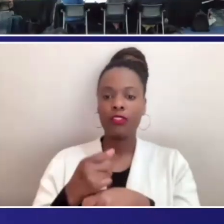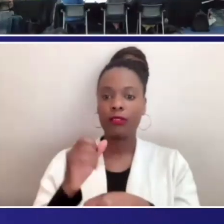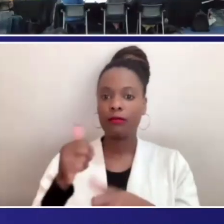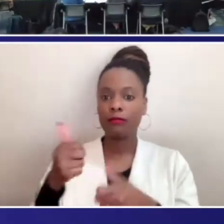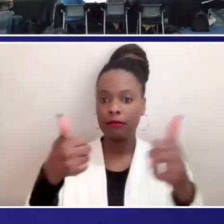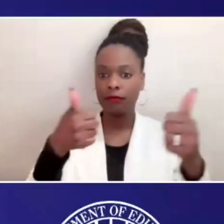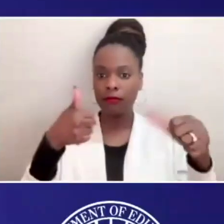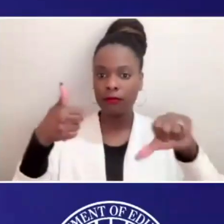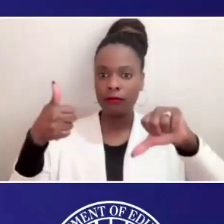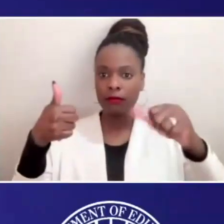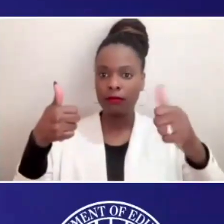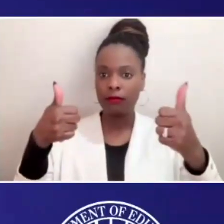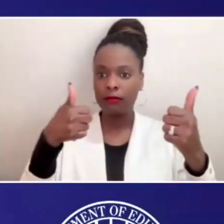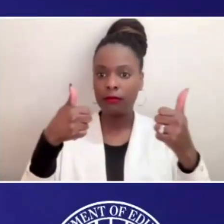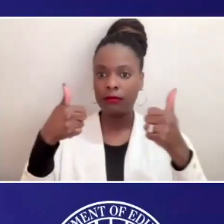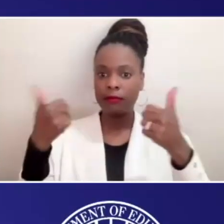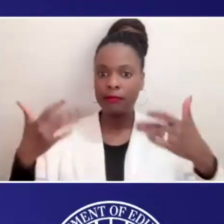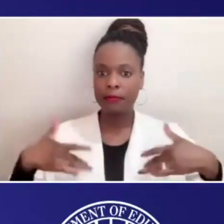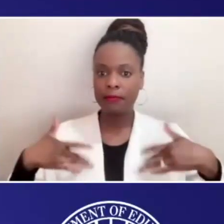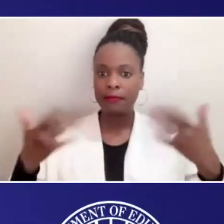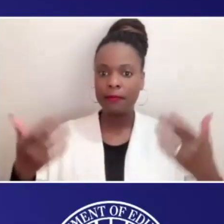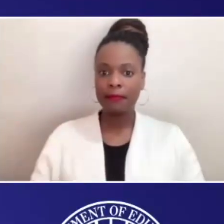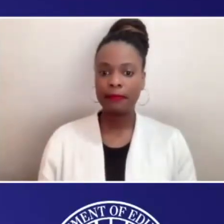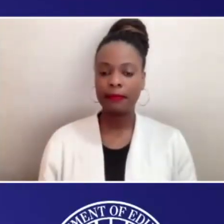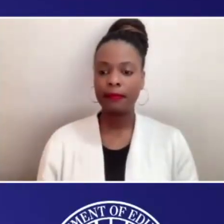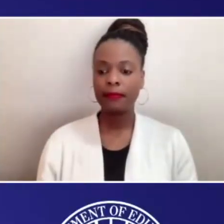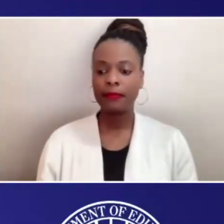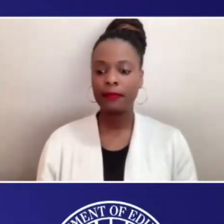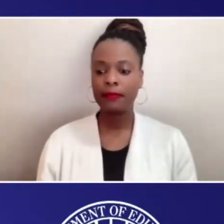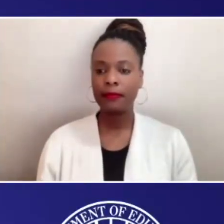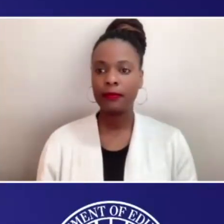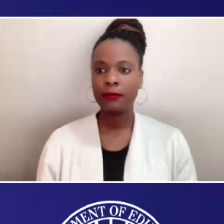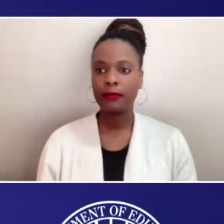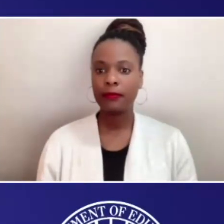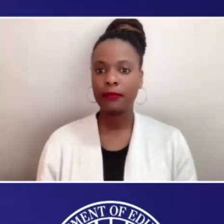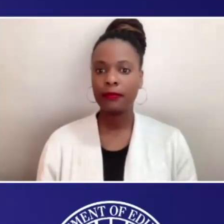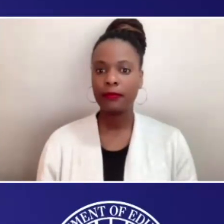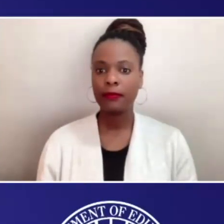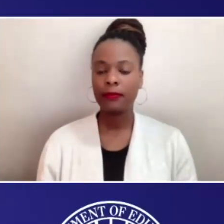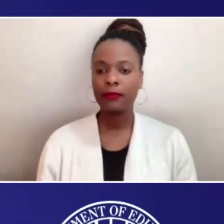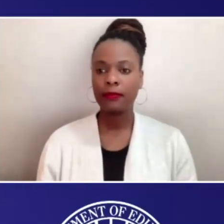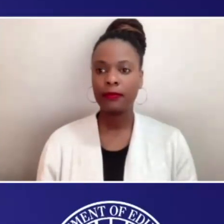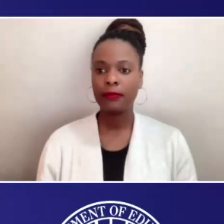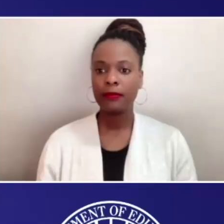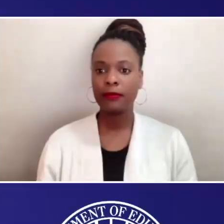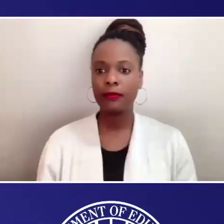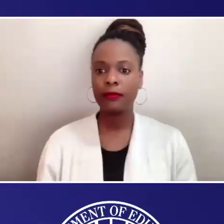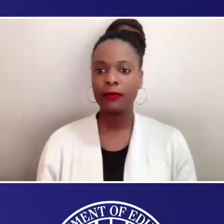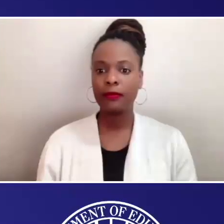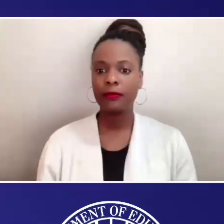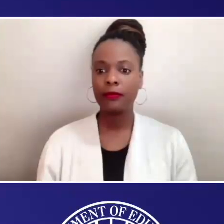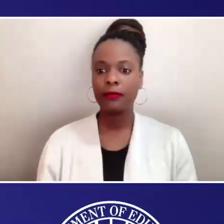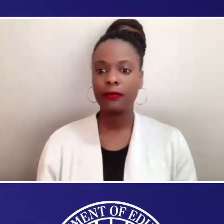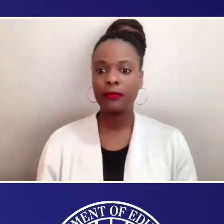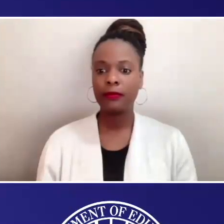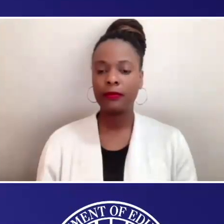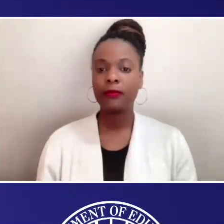please. I see all thumbs up.